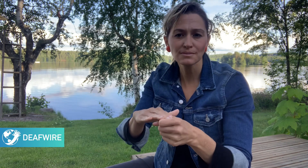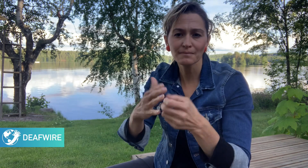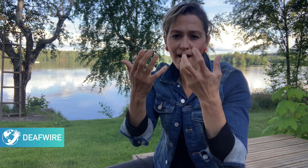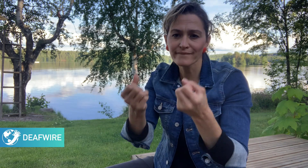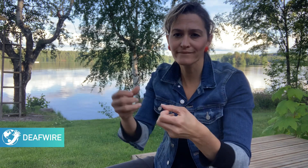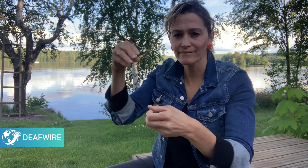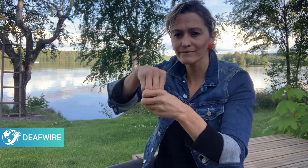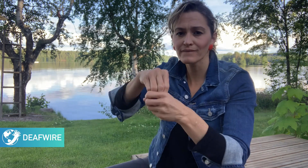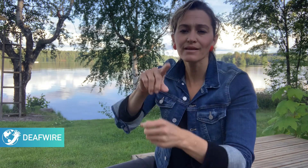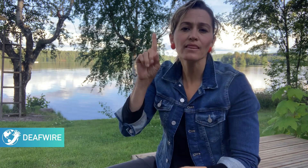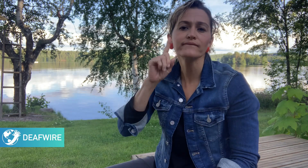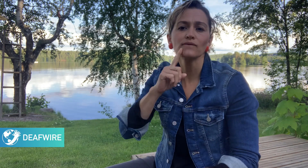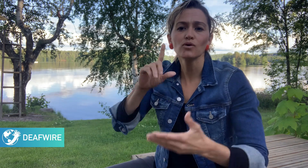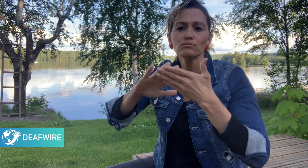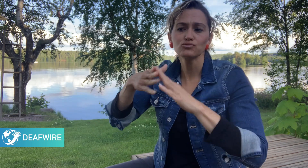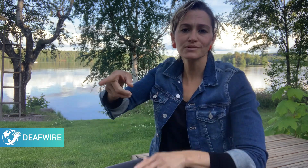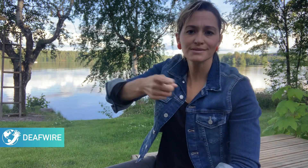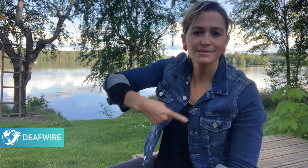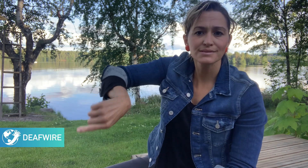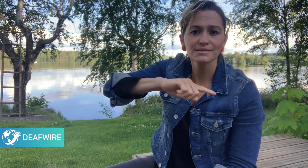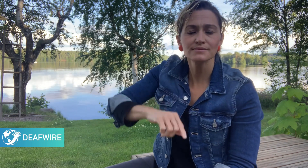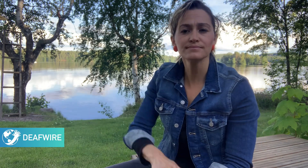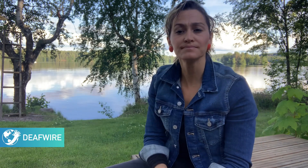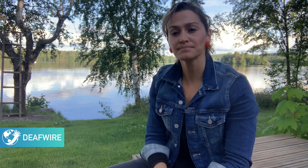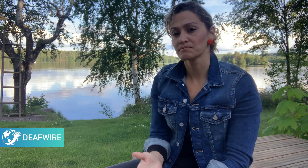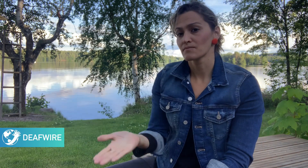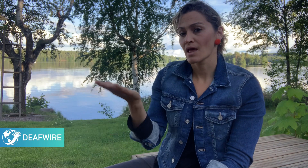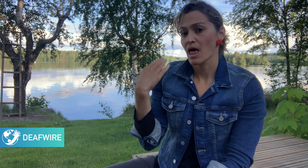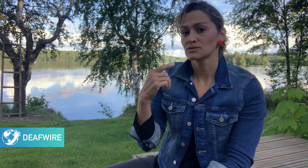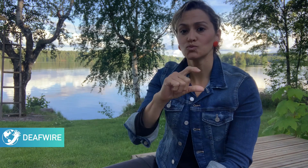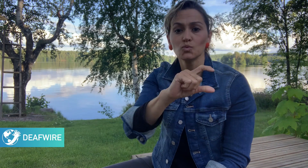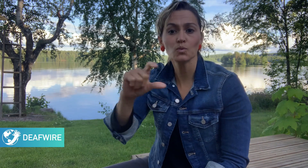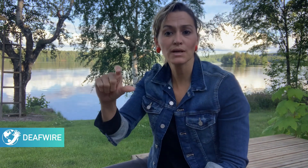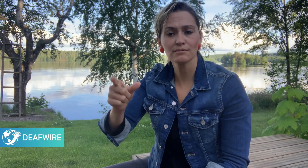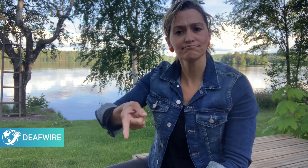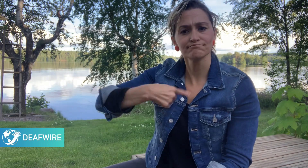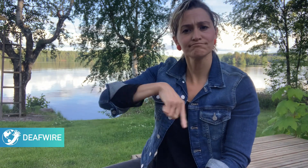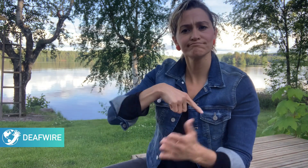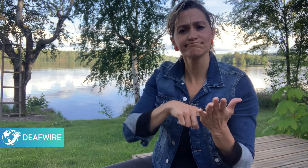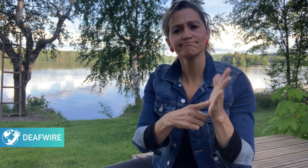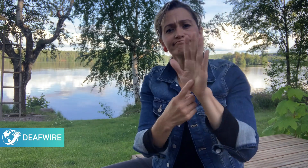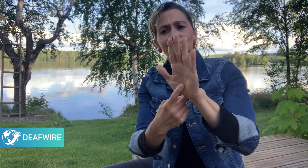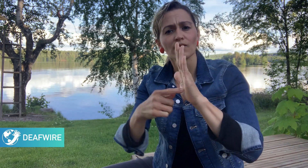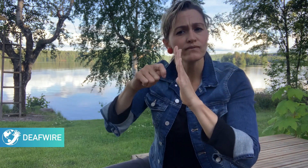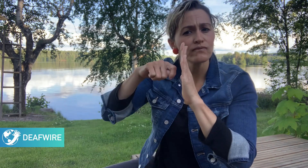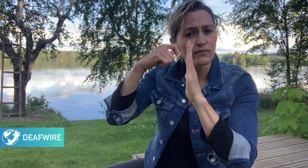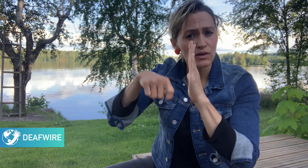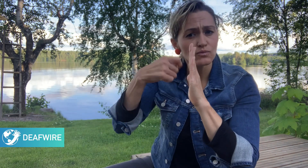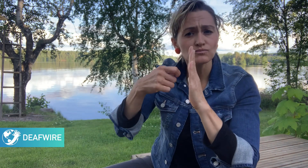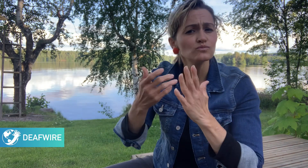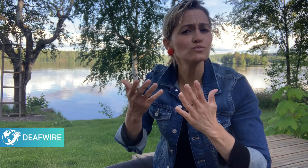the Deaf Community. Last week, we shared